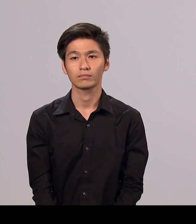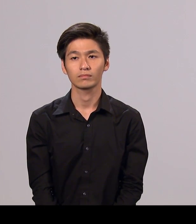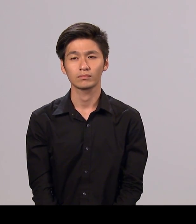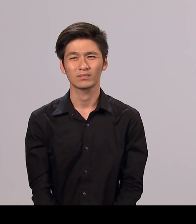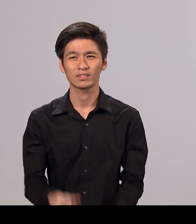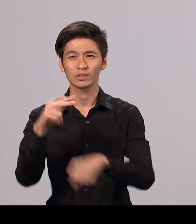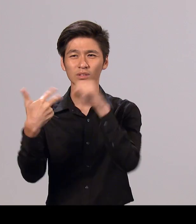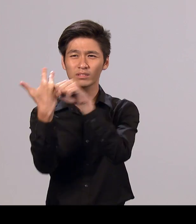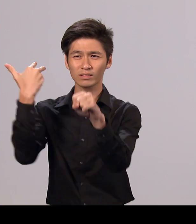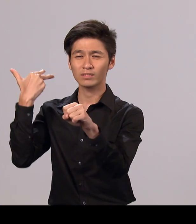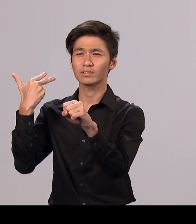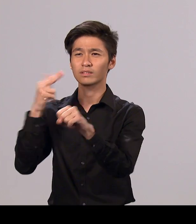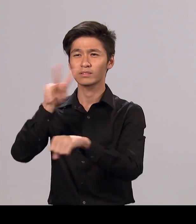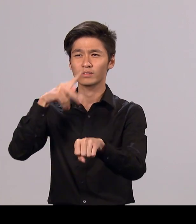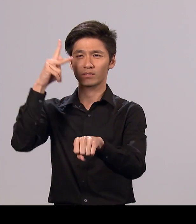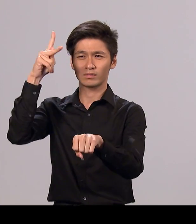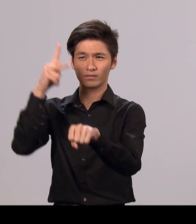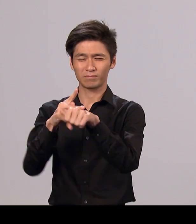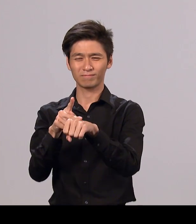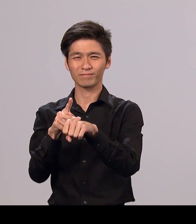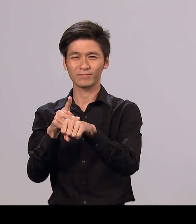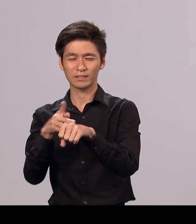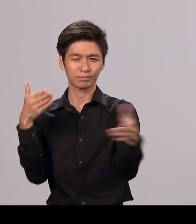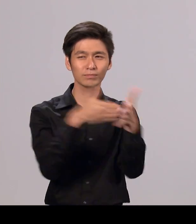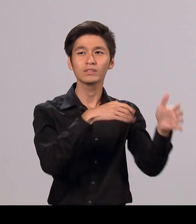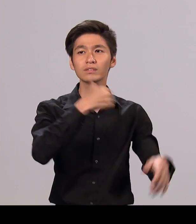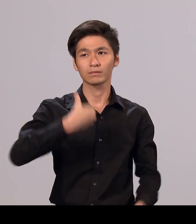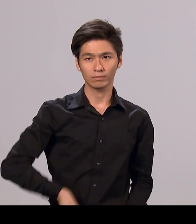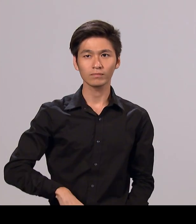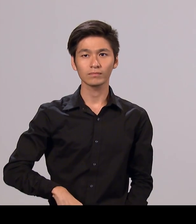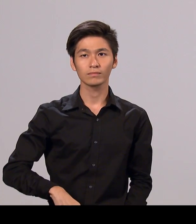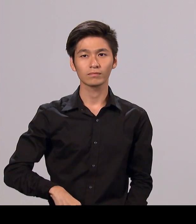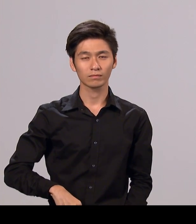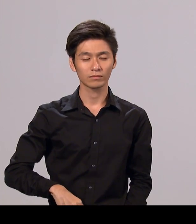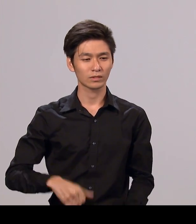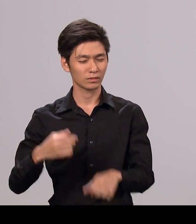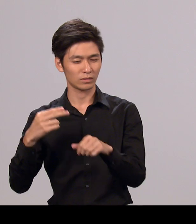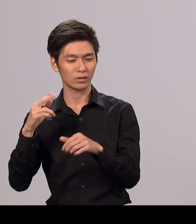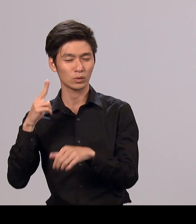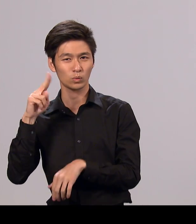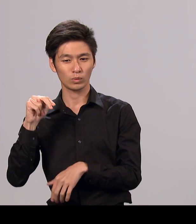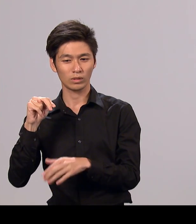Three years ago, the Philippines launched a case against China under The UN Convention on the Law of the Sea.